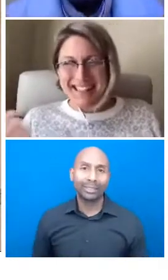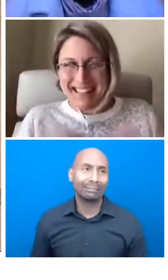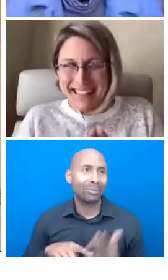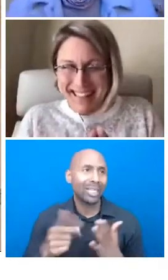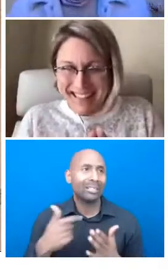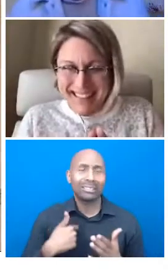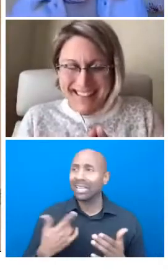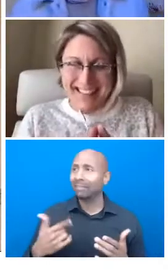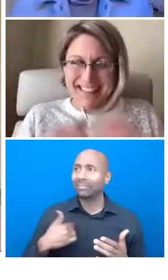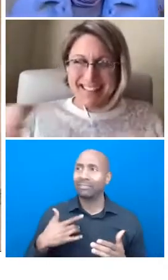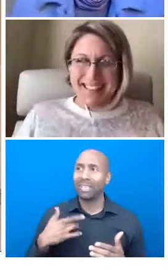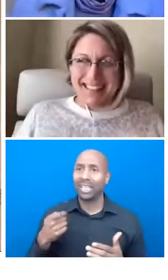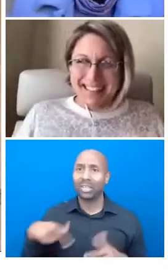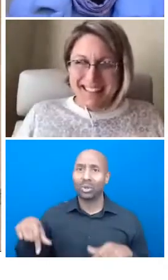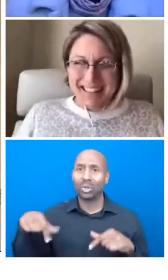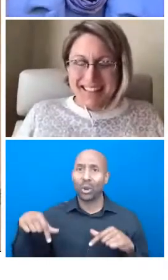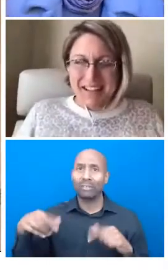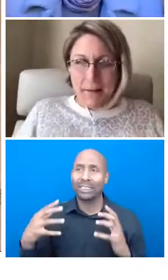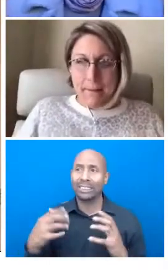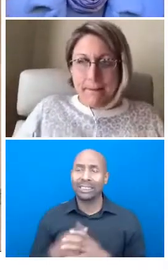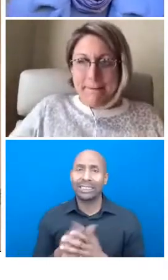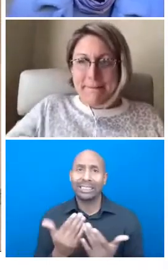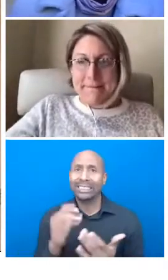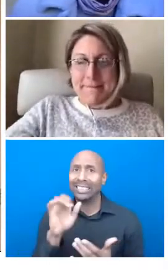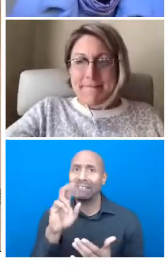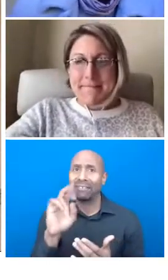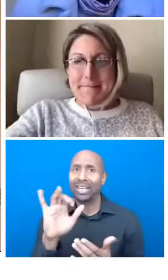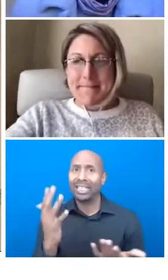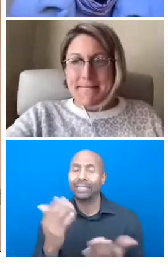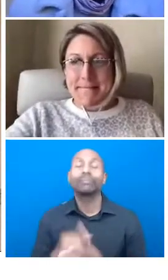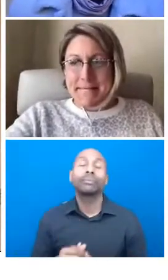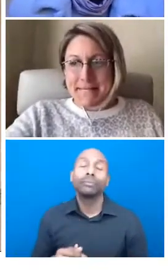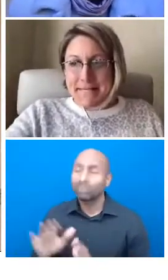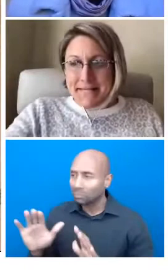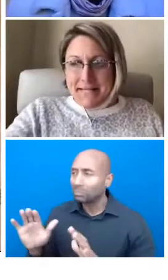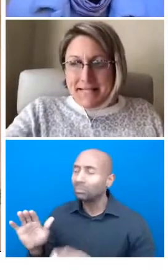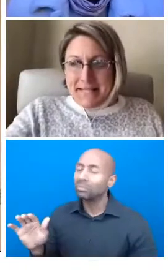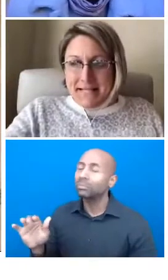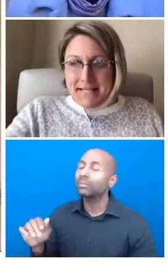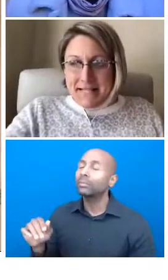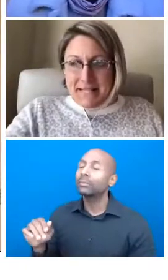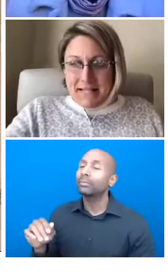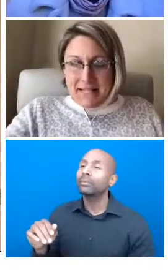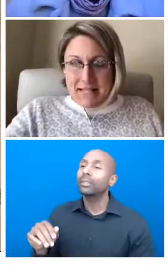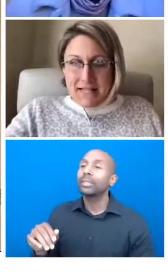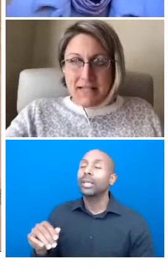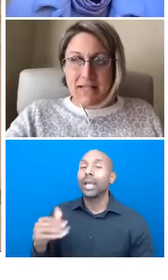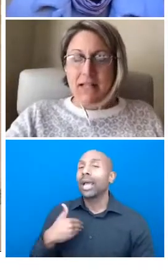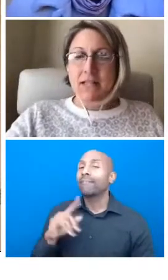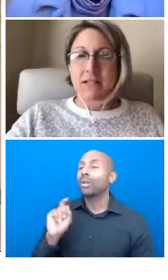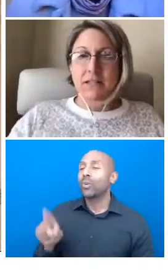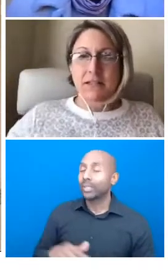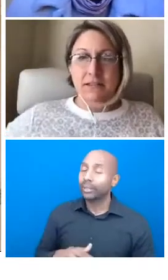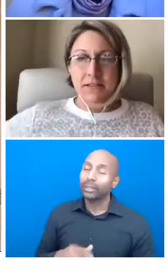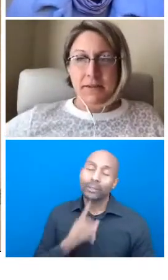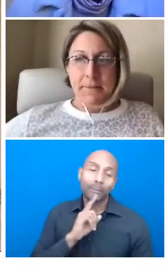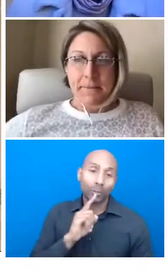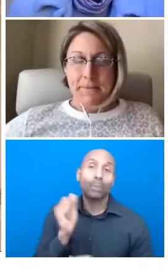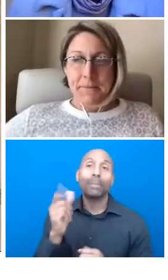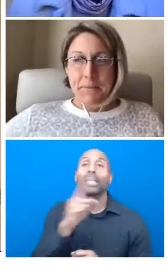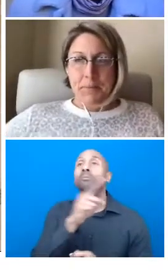Jeffrey: This is a question I've always had growing up.